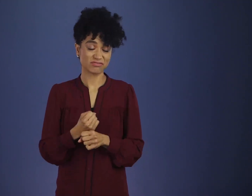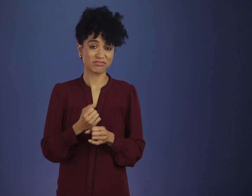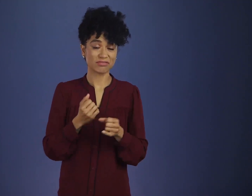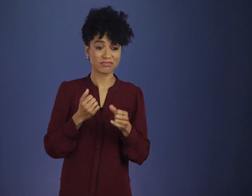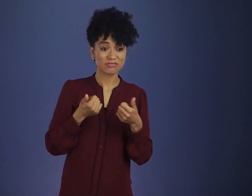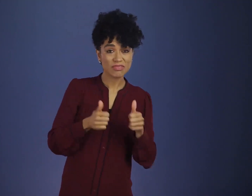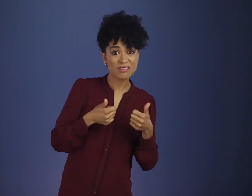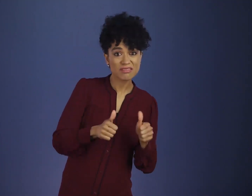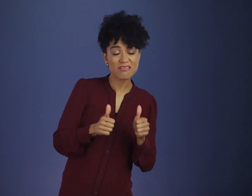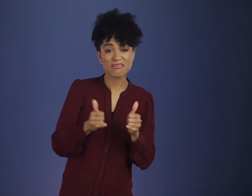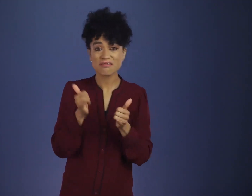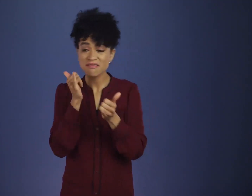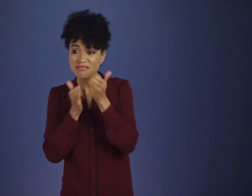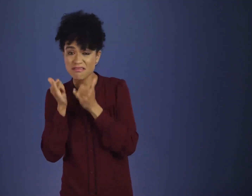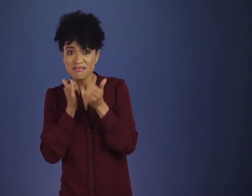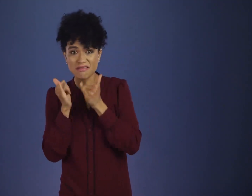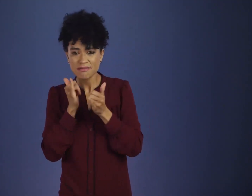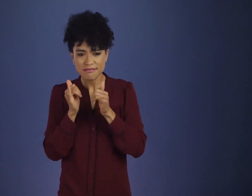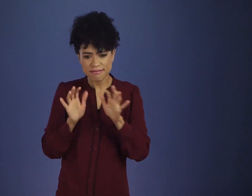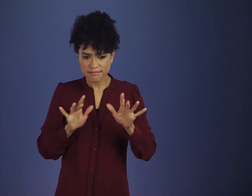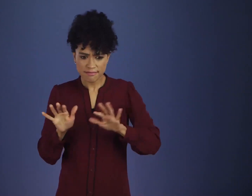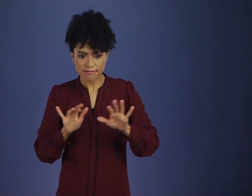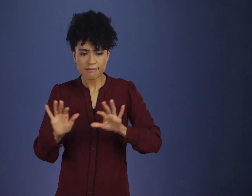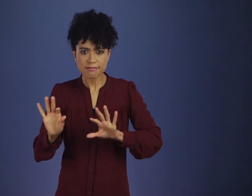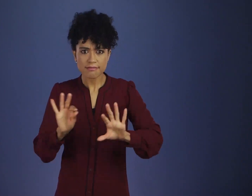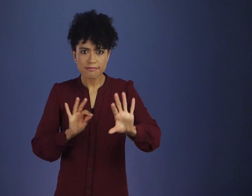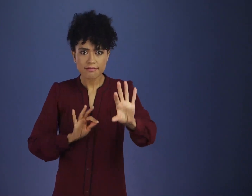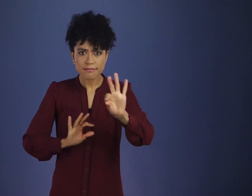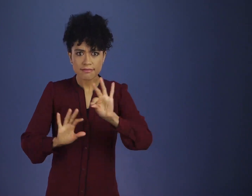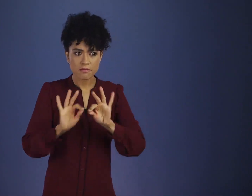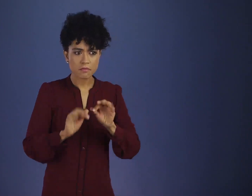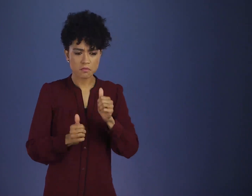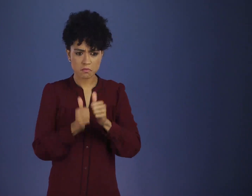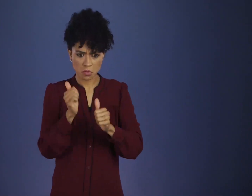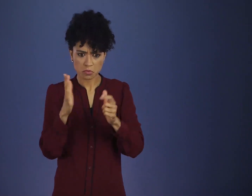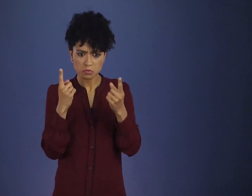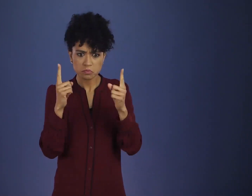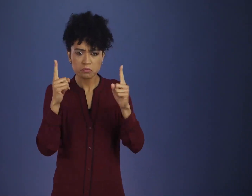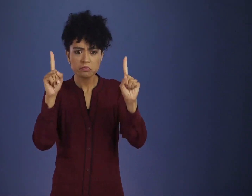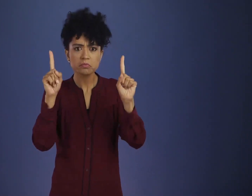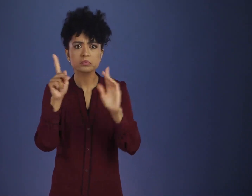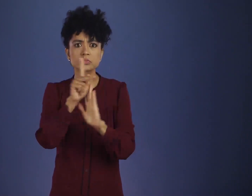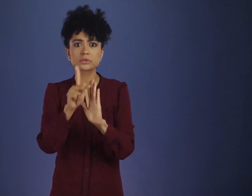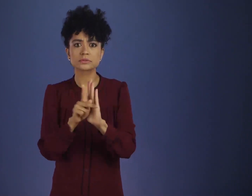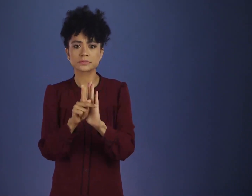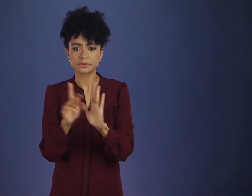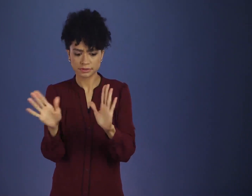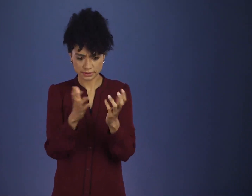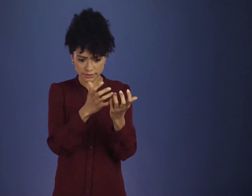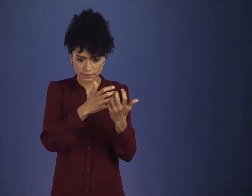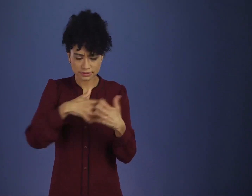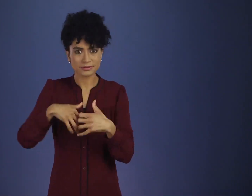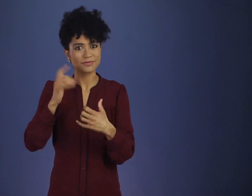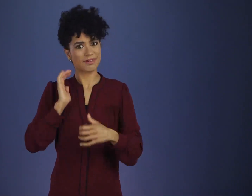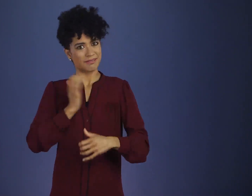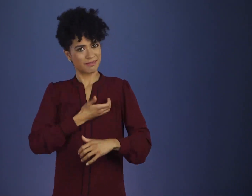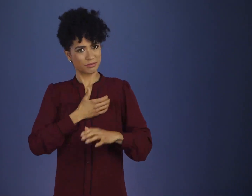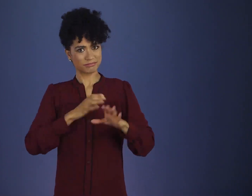After three years of trial and error in selecting the most workable tenets upon which the Society could be based,